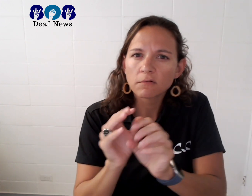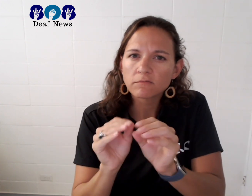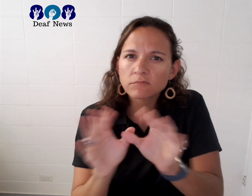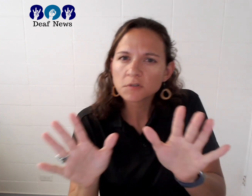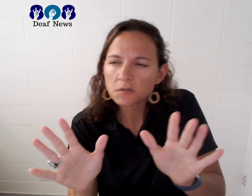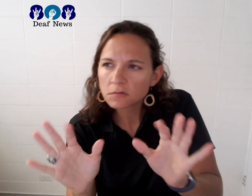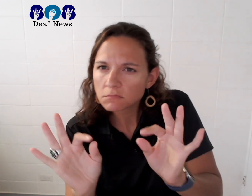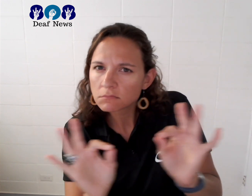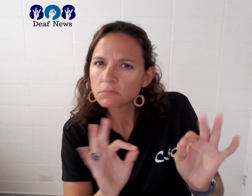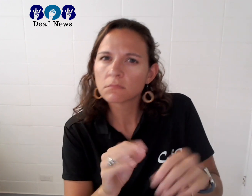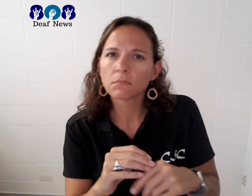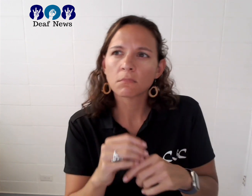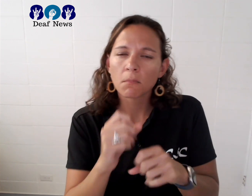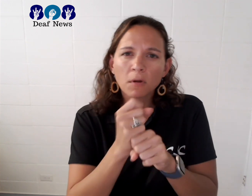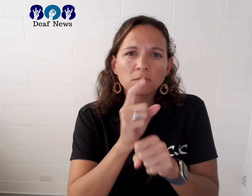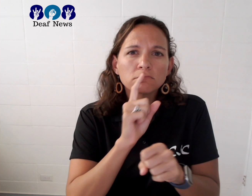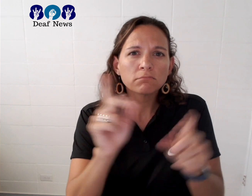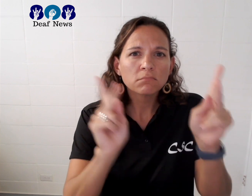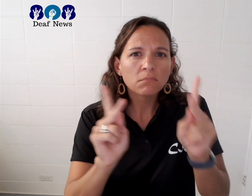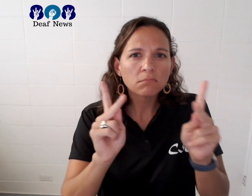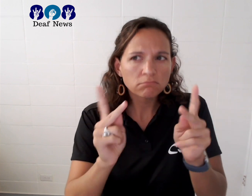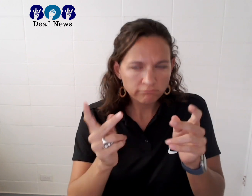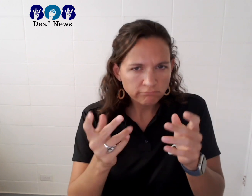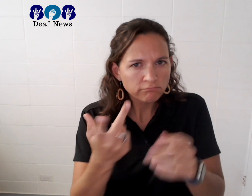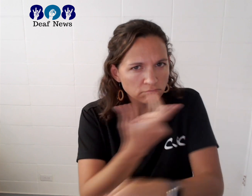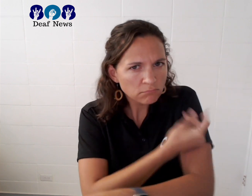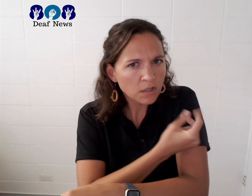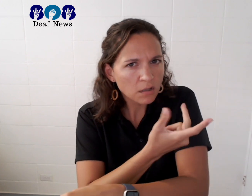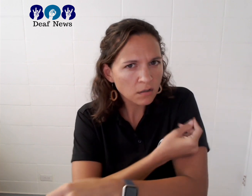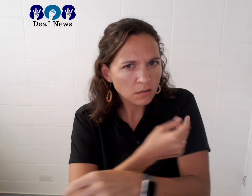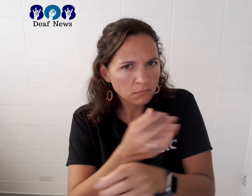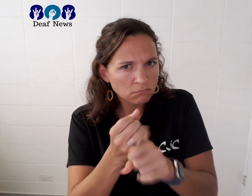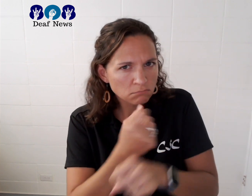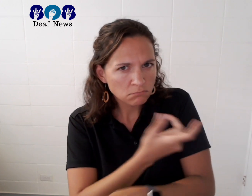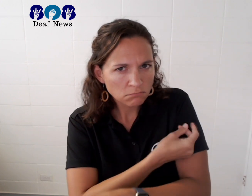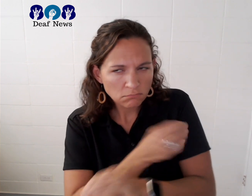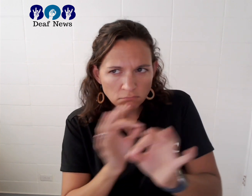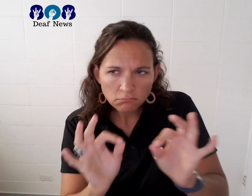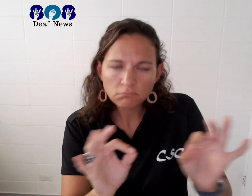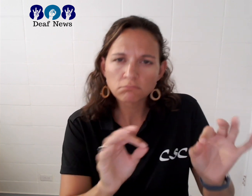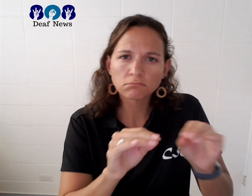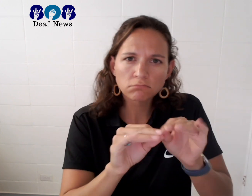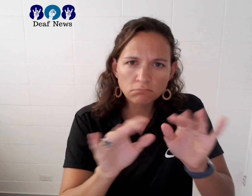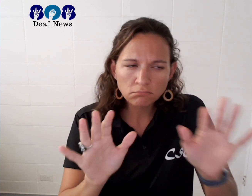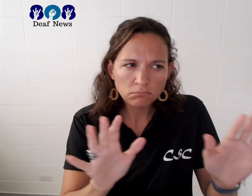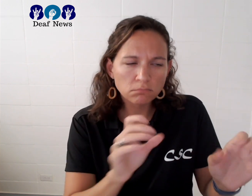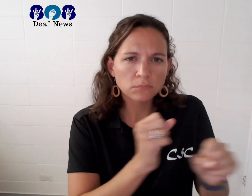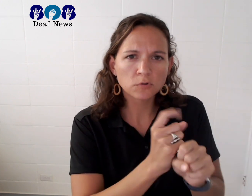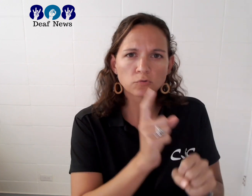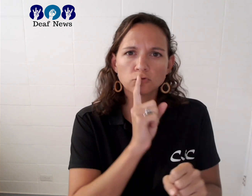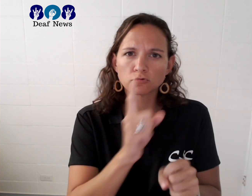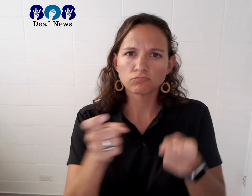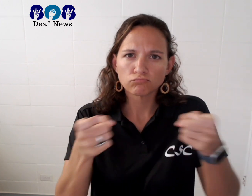as they monitor the spread. Making sure people are vaccinated. Make sure the spread is under